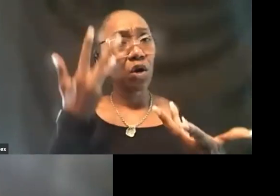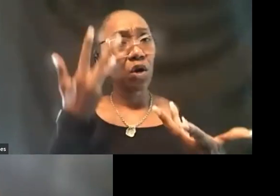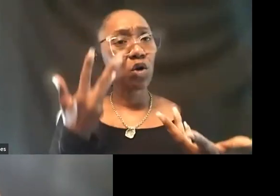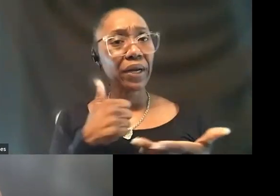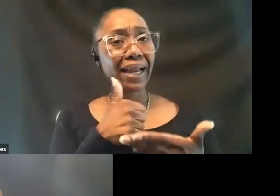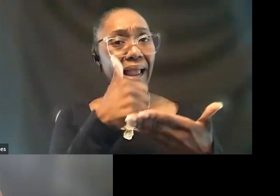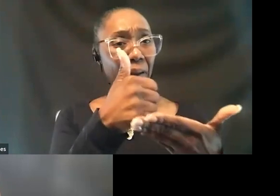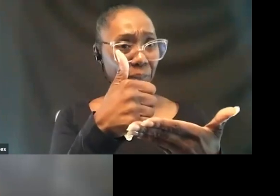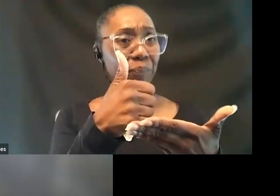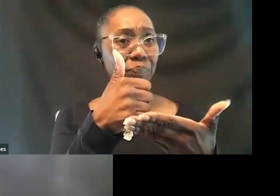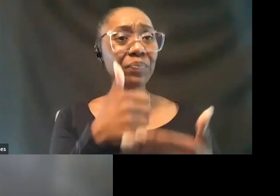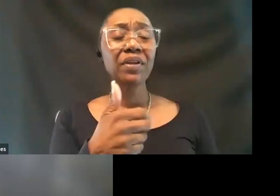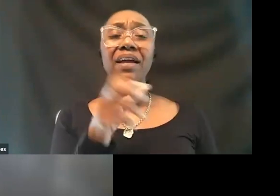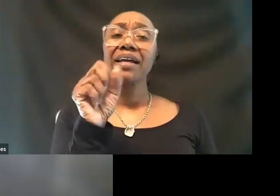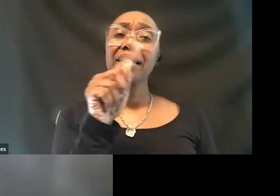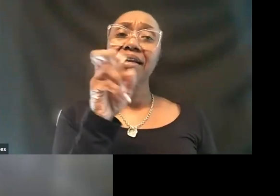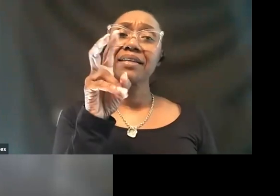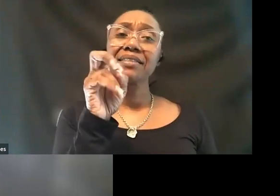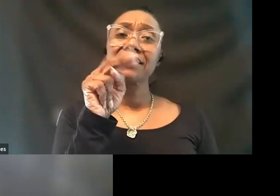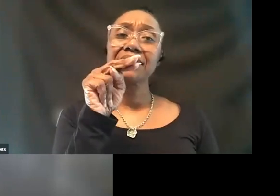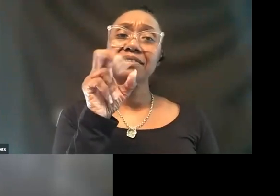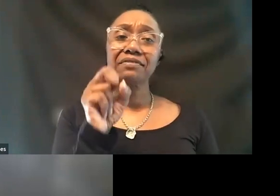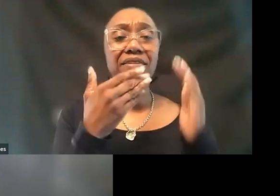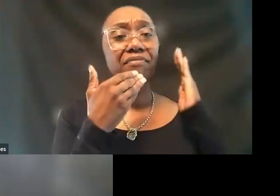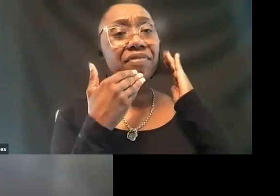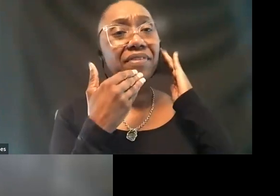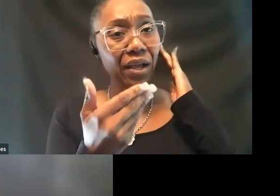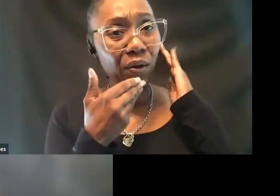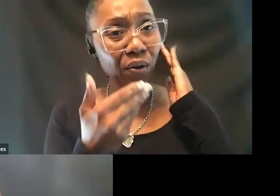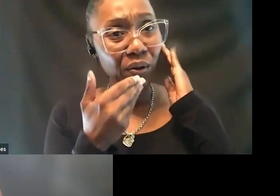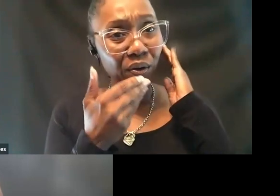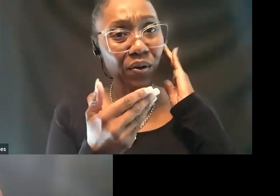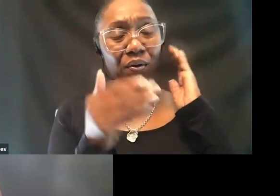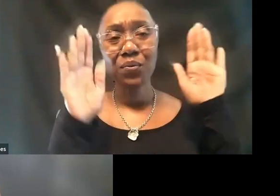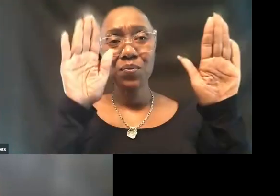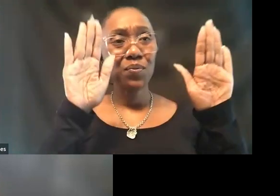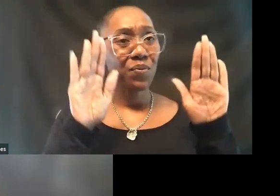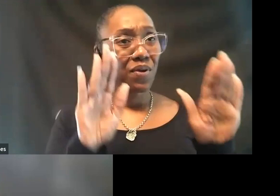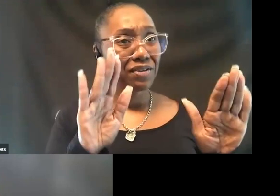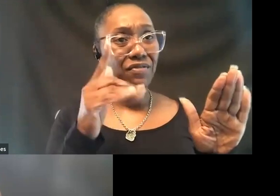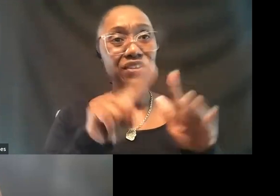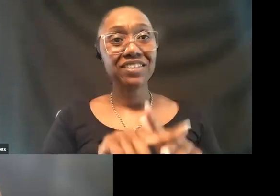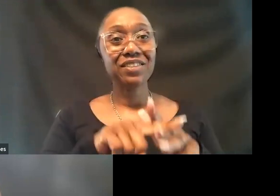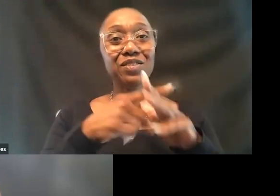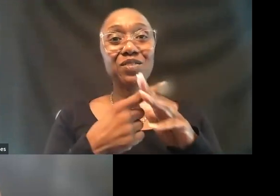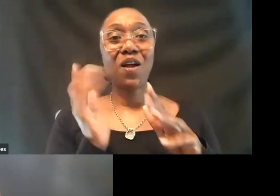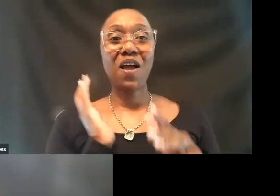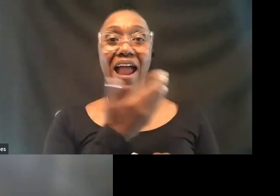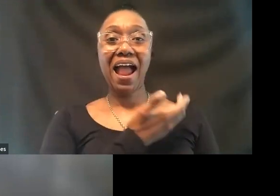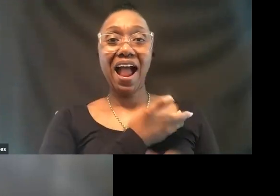What Dr. Steve is, we really wanna thank you and you. This was an excellent way to start off our conference.